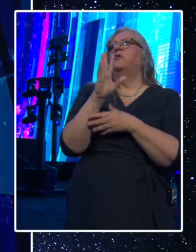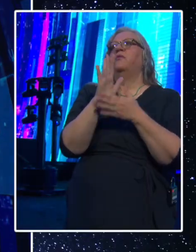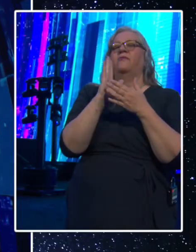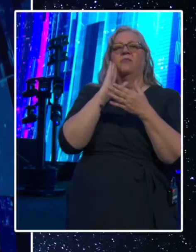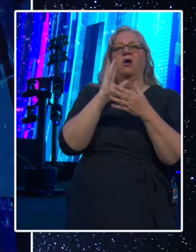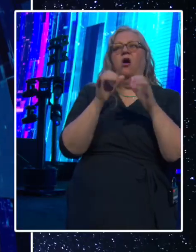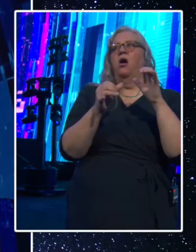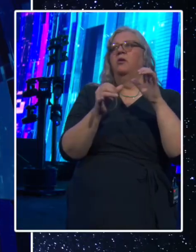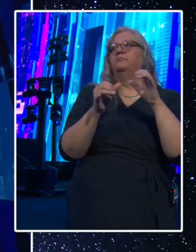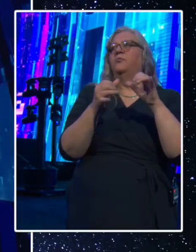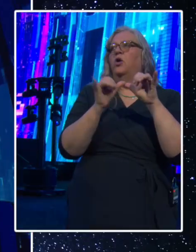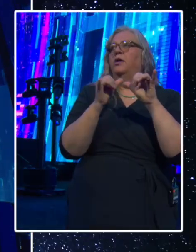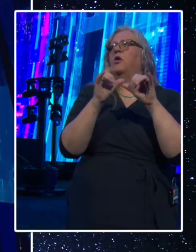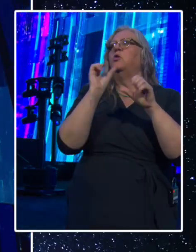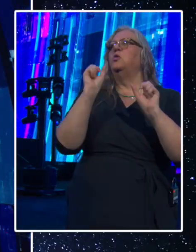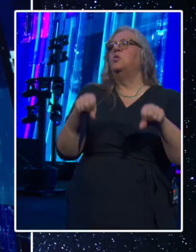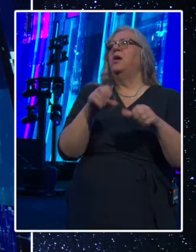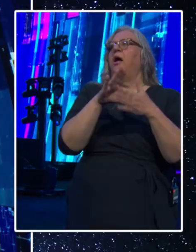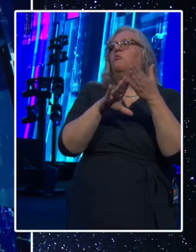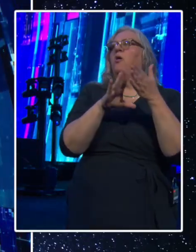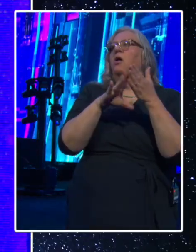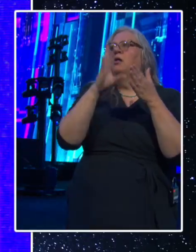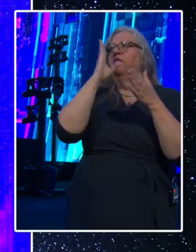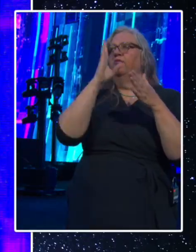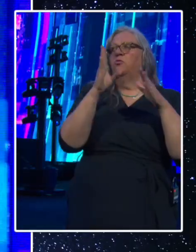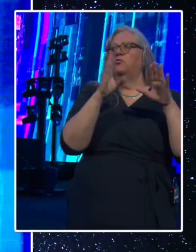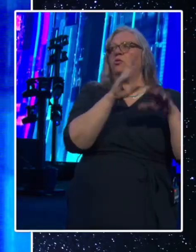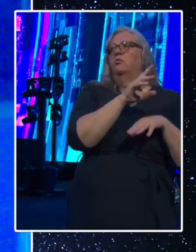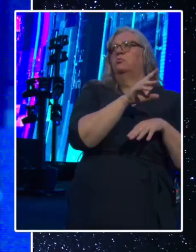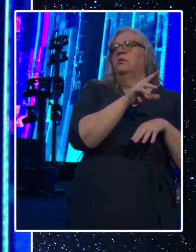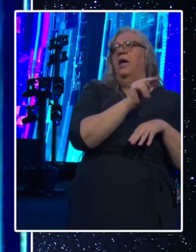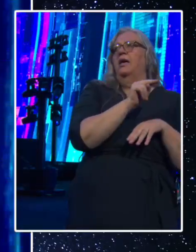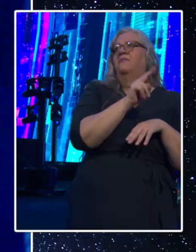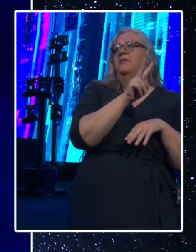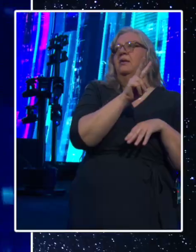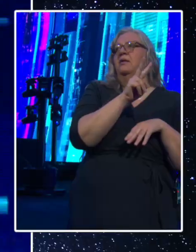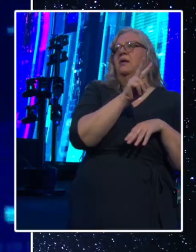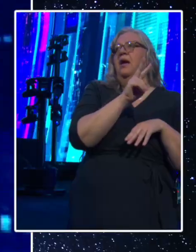you can run current and future NVIDIA GPU generations side-by-side